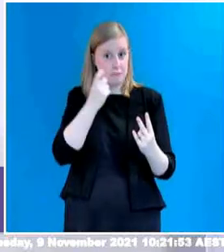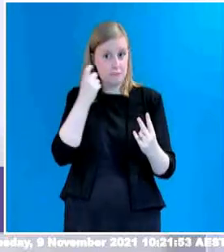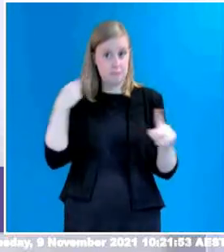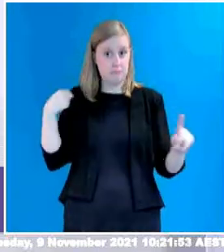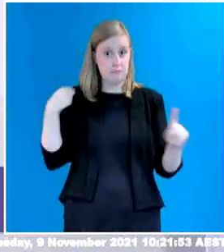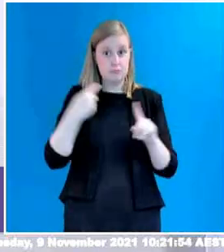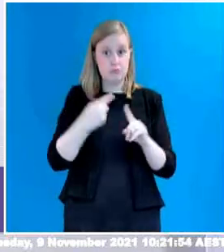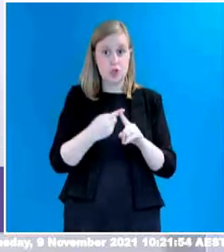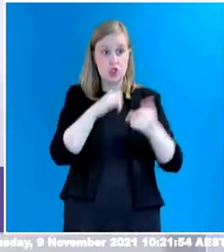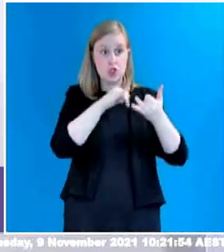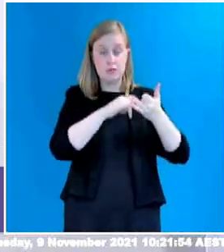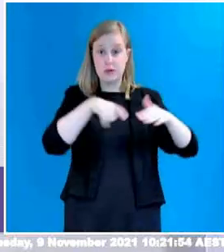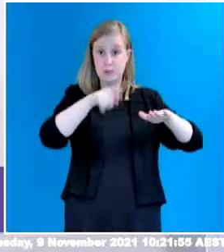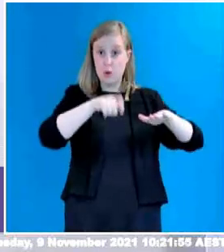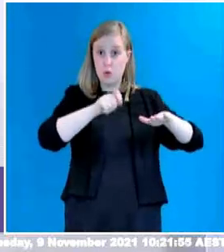human rights in the ACT?